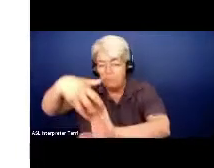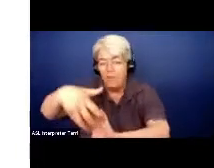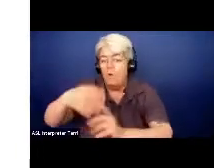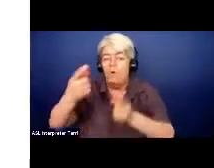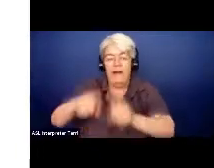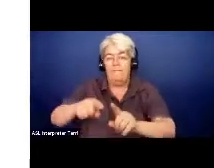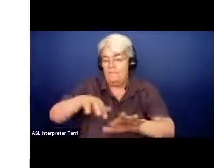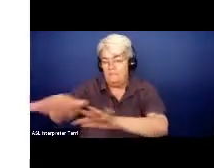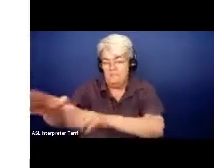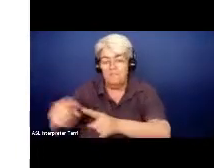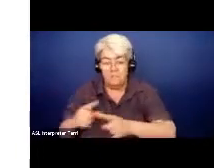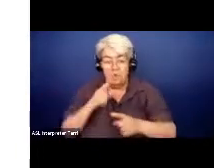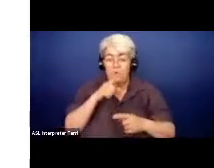things that we normally have in